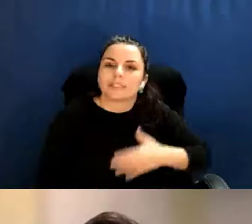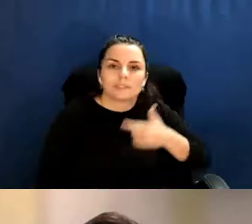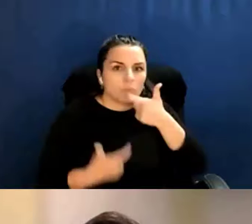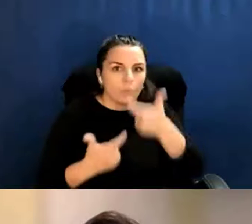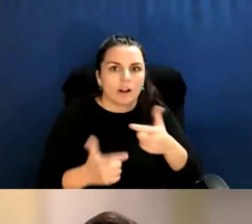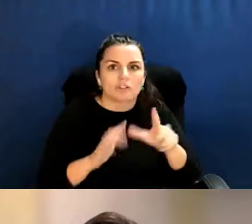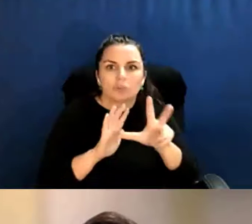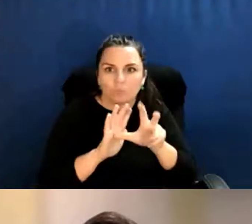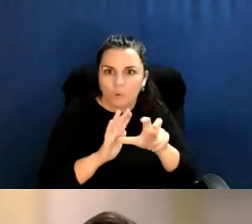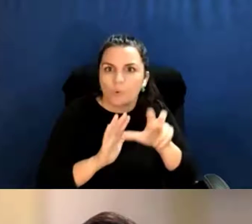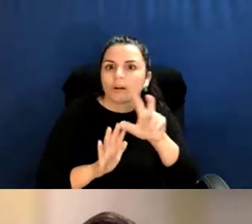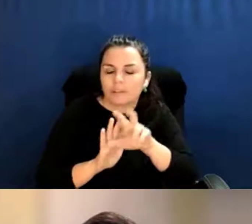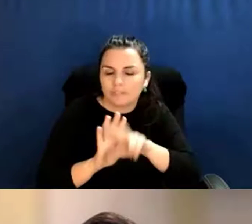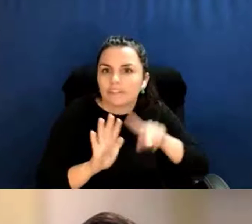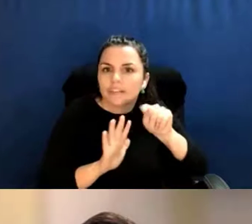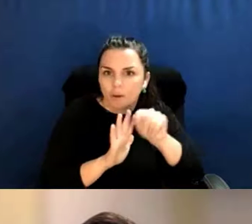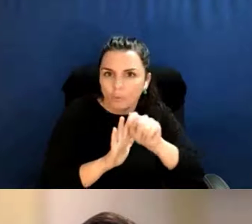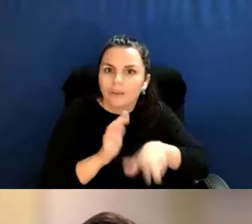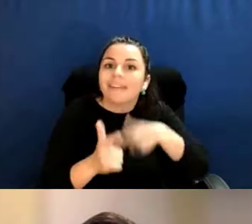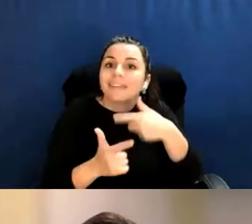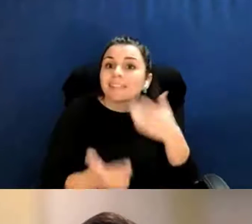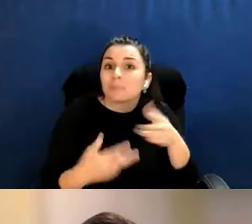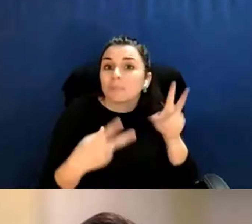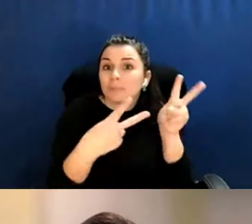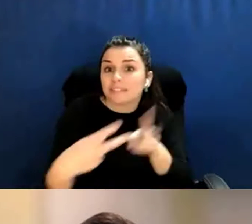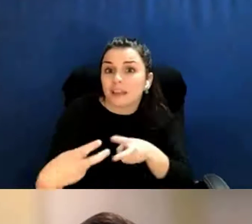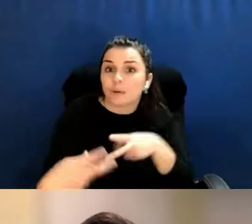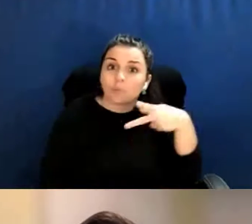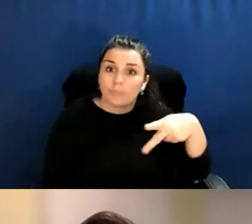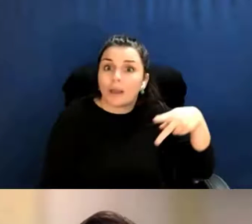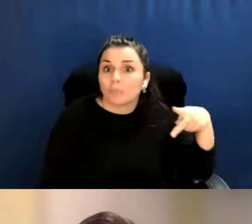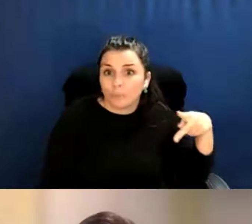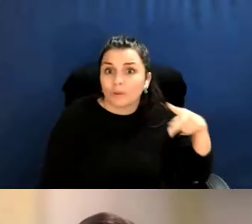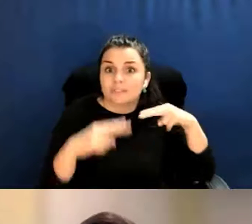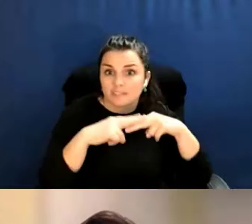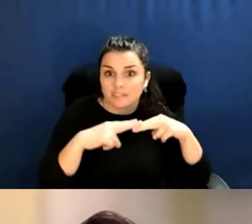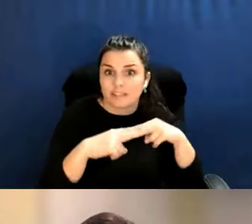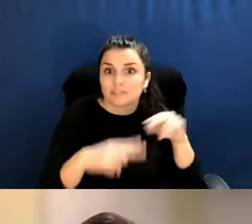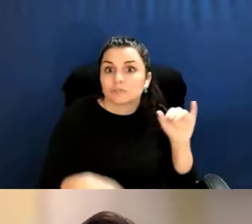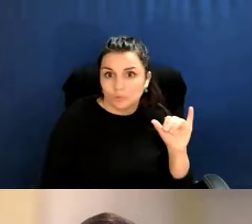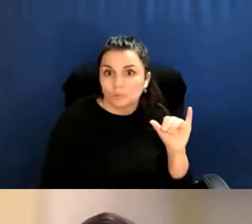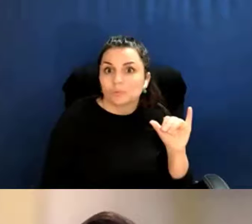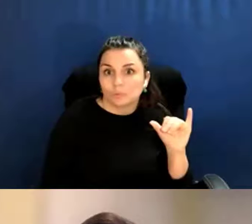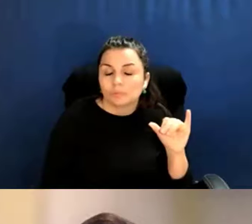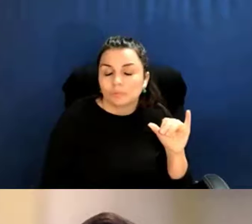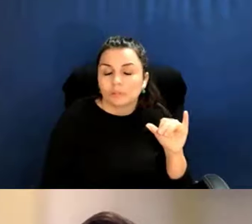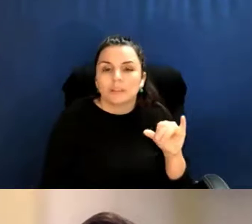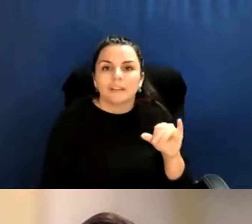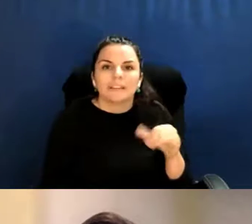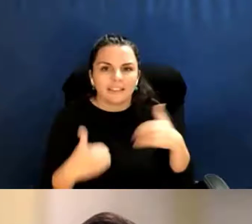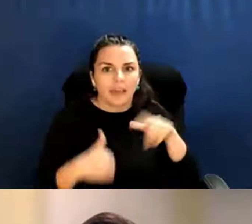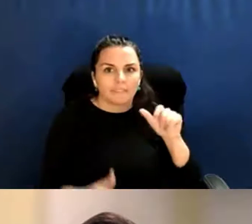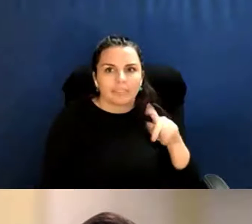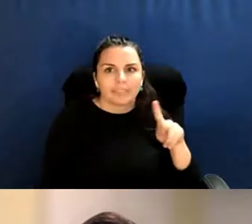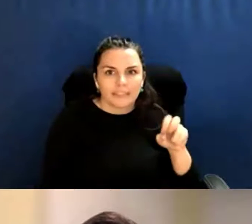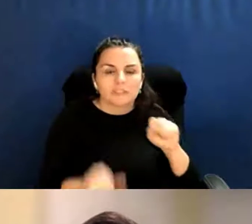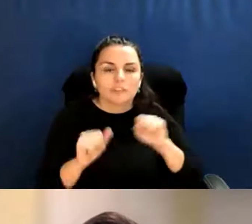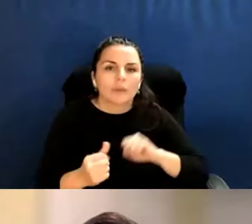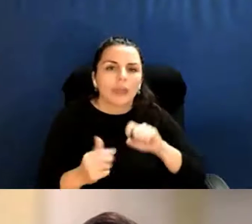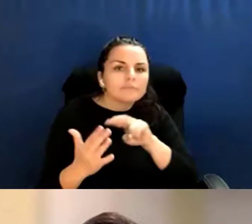and maybe download the set of slides. We provide that with active links as well, and hopefully, and I saw one comment